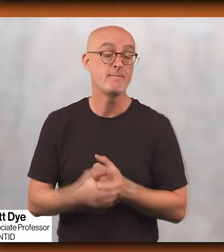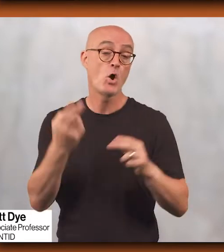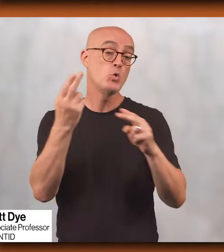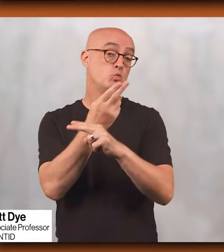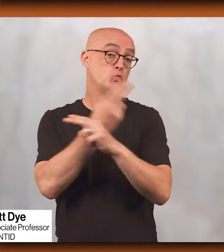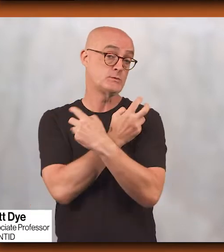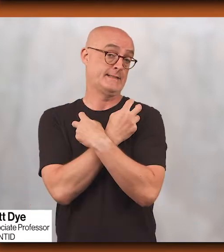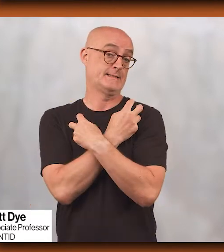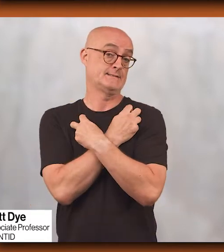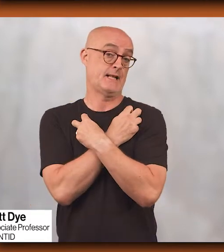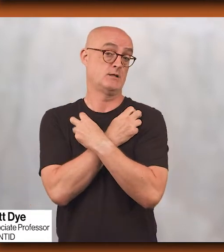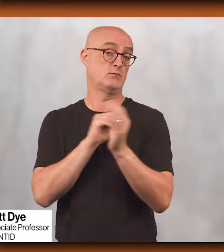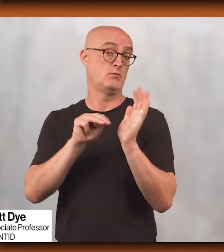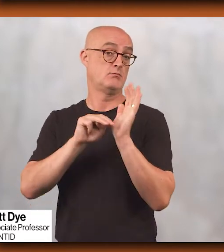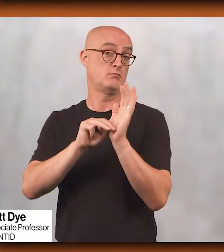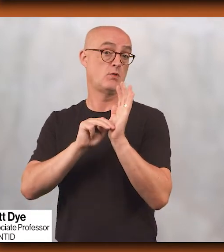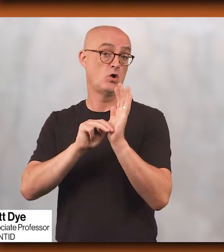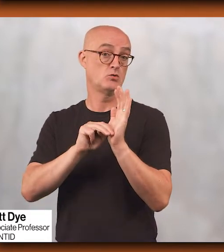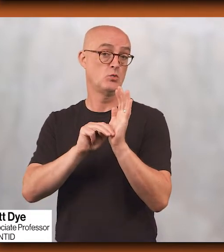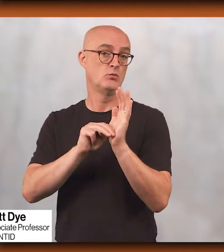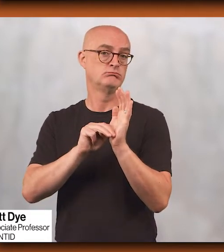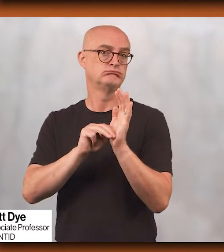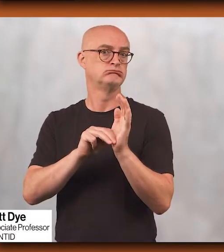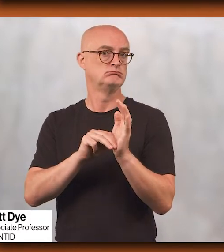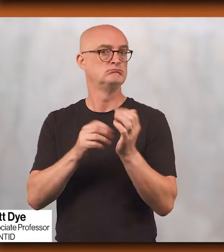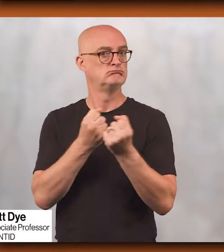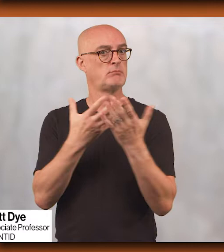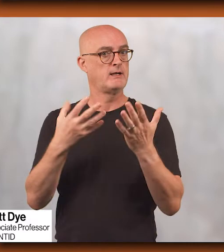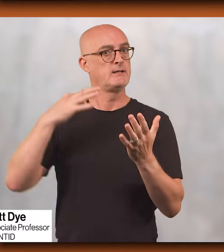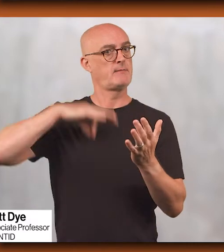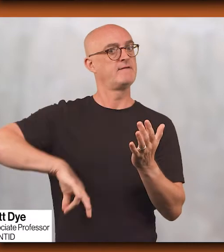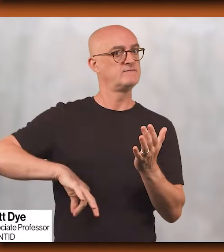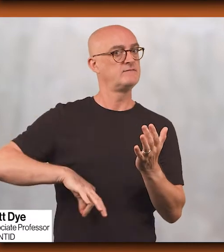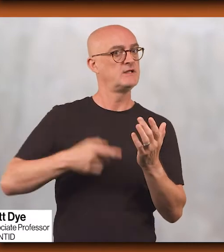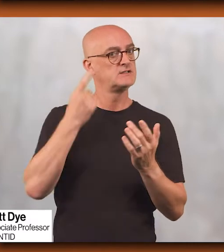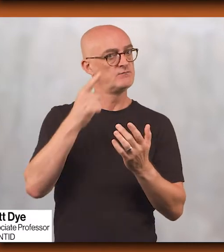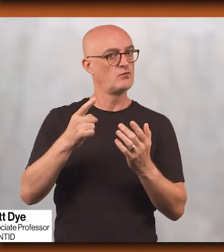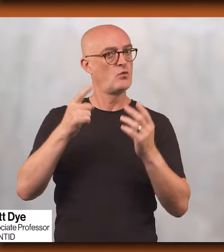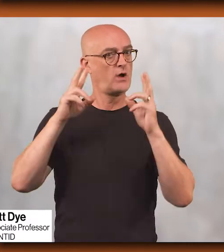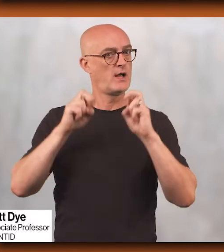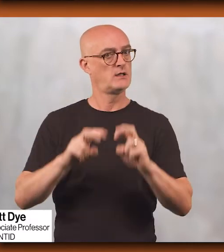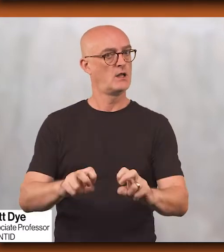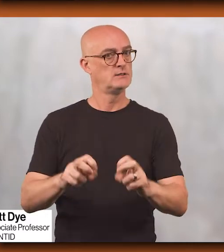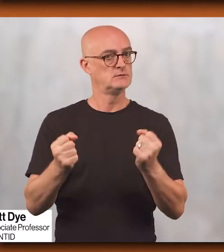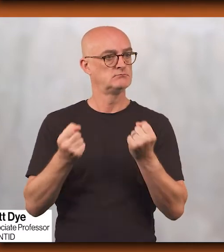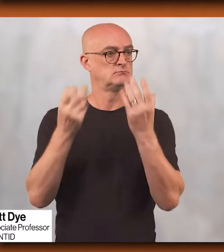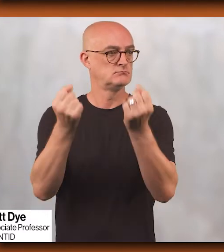instead of analyzing the 3D points directly has several advantages for utterance analysis.